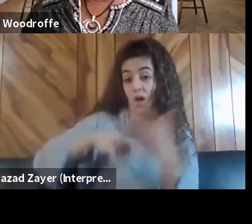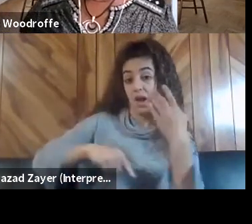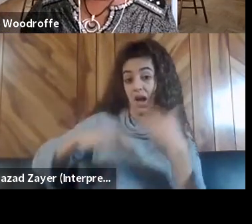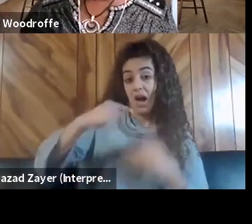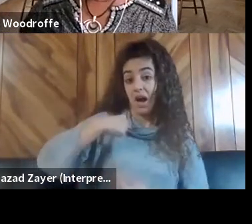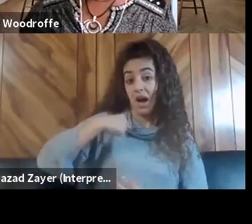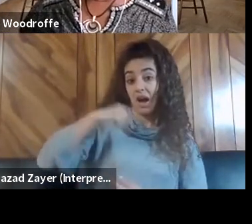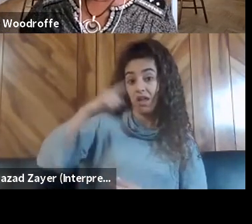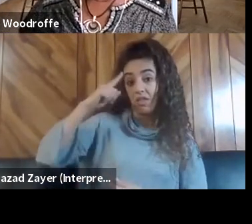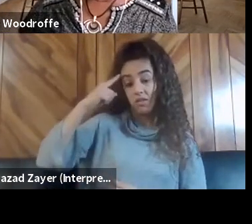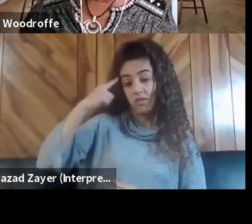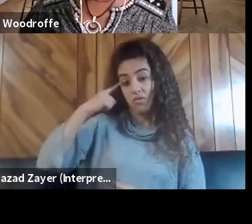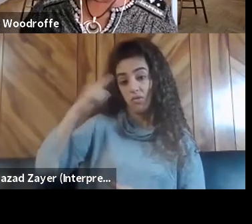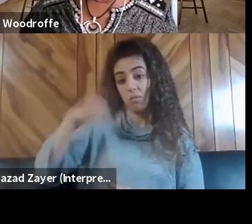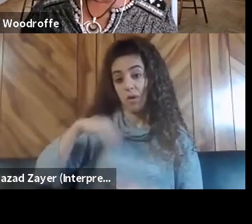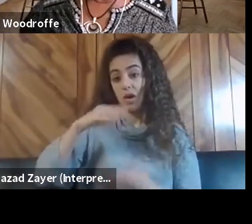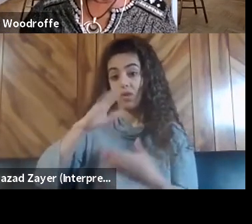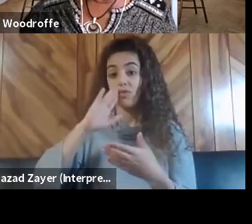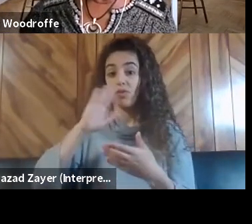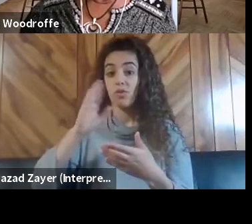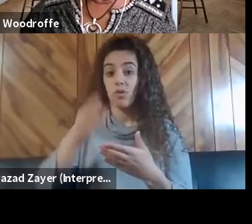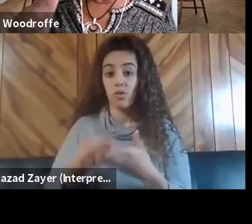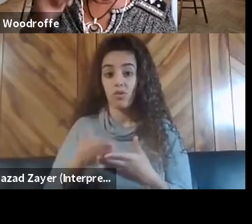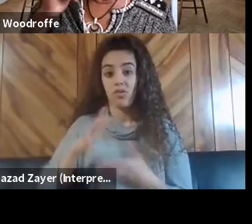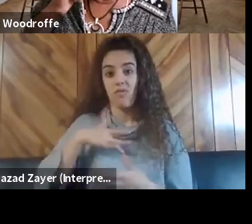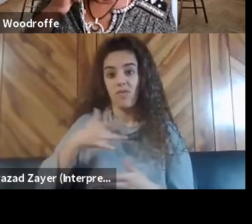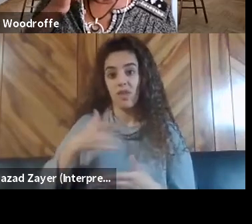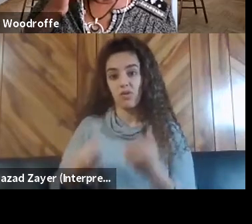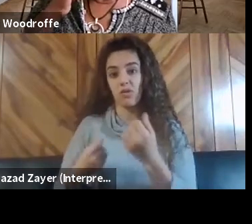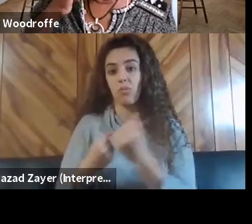Paul was saying, it's, it's, you know, every parent, you expect